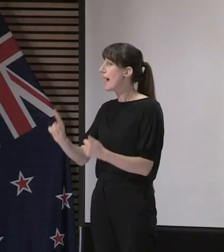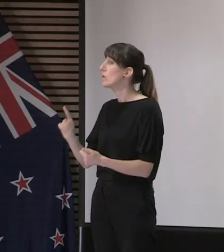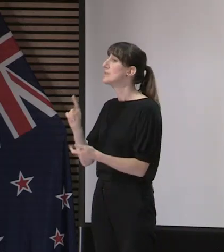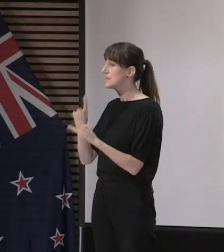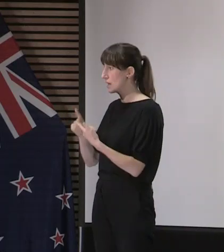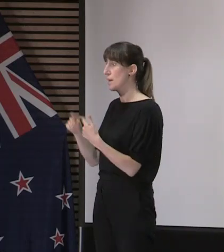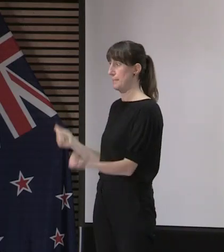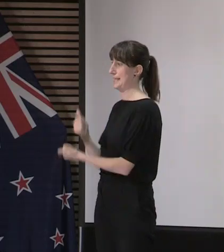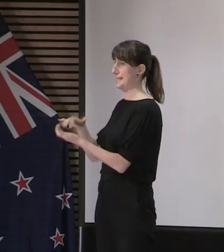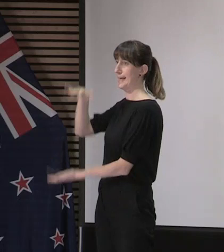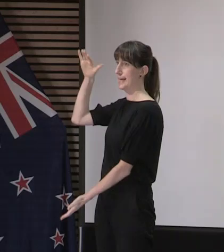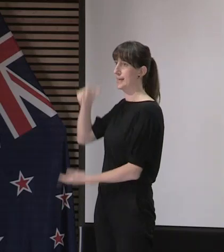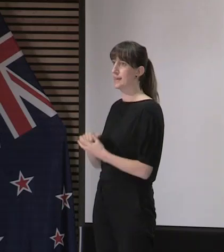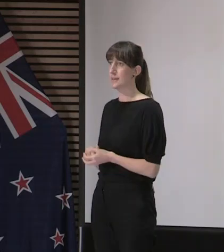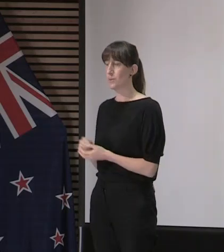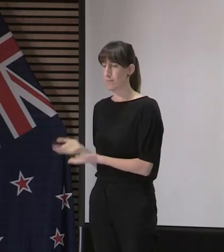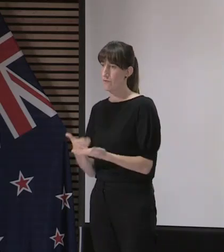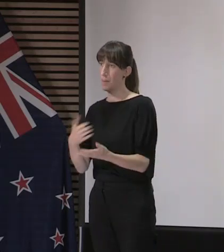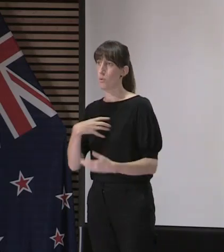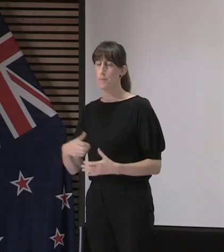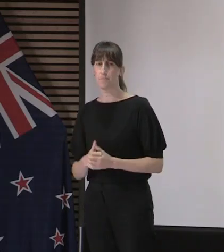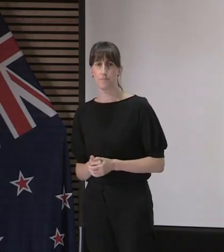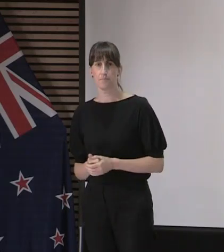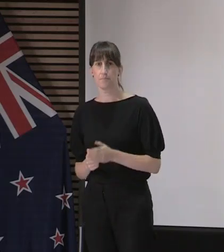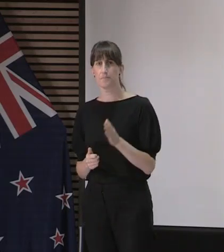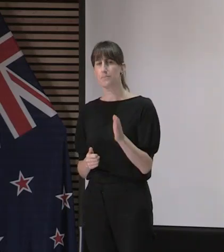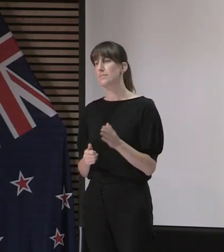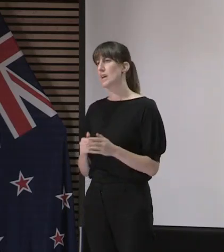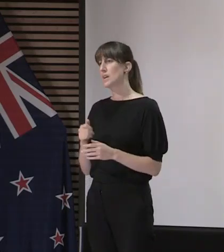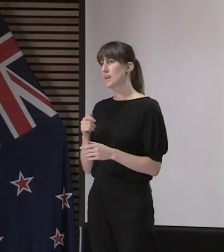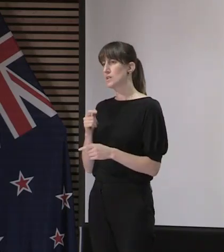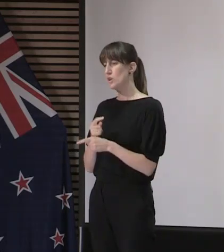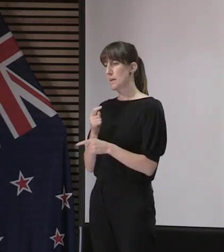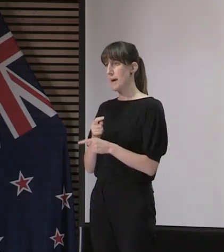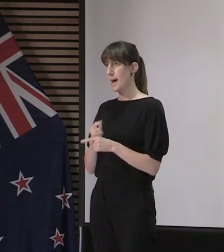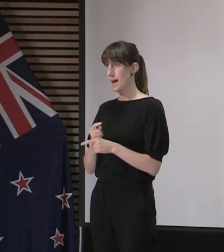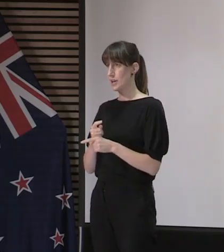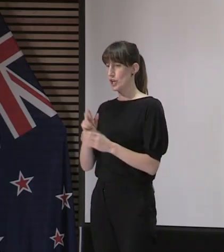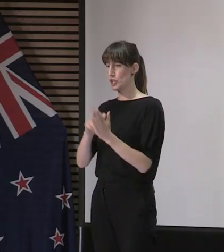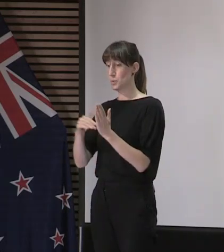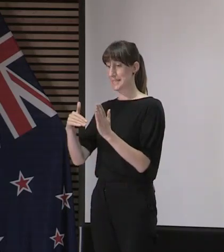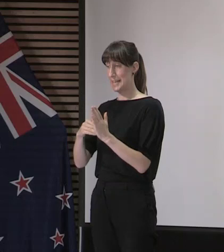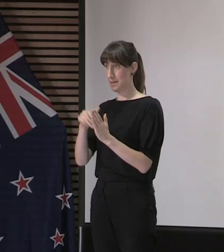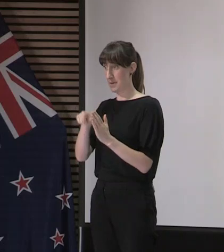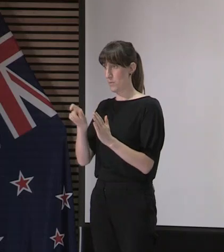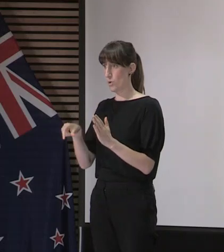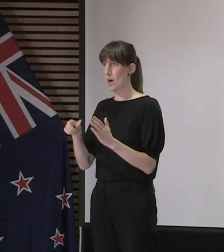but we do have both good stocks and good supply chain of masks. As a health professional,